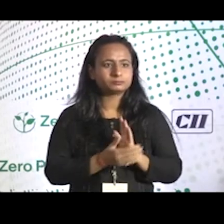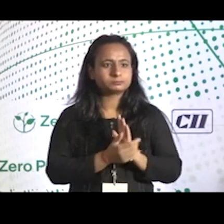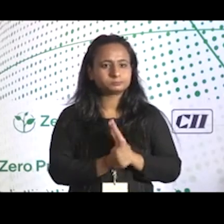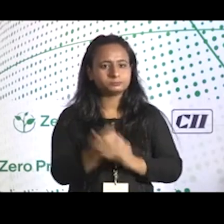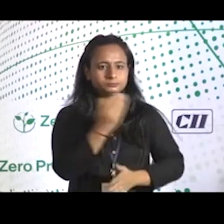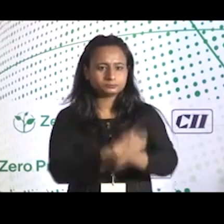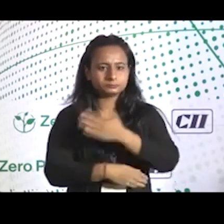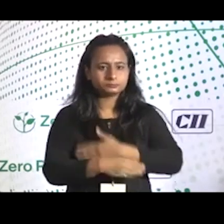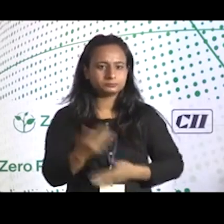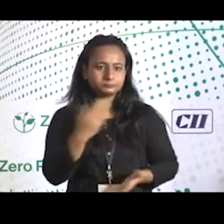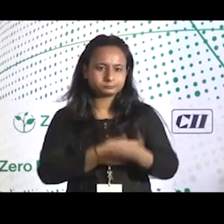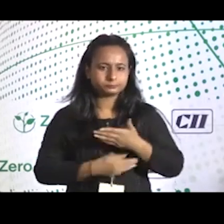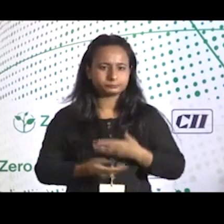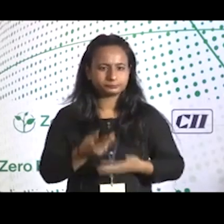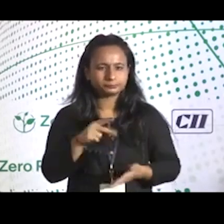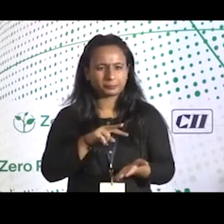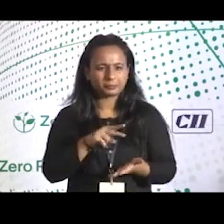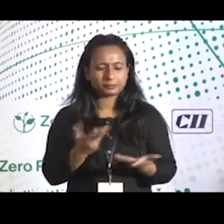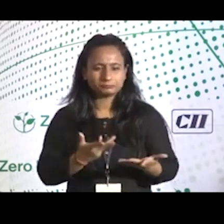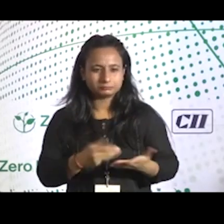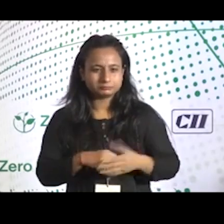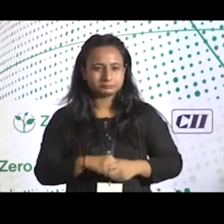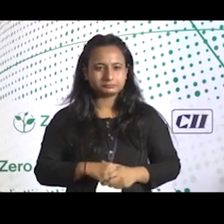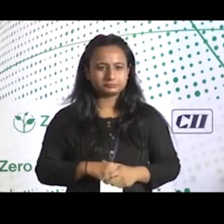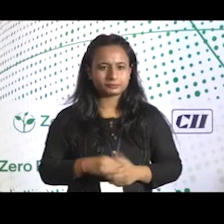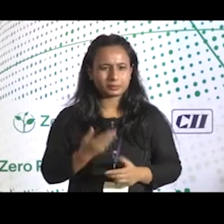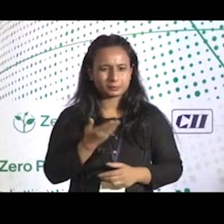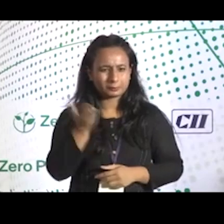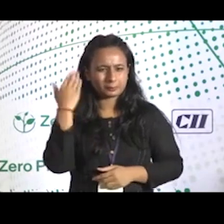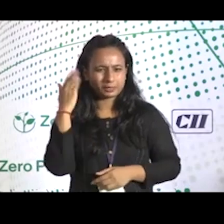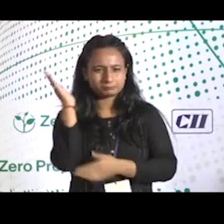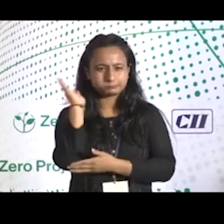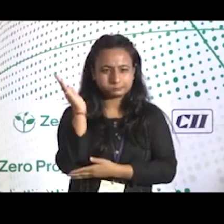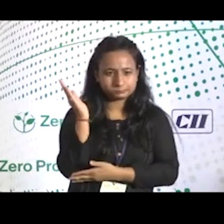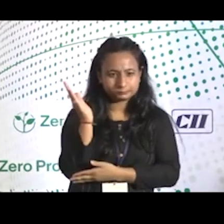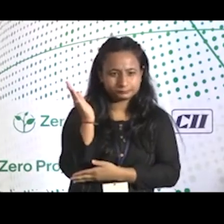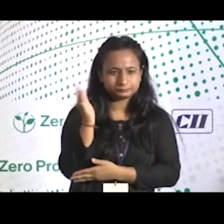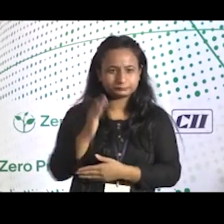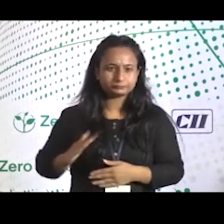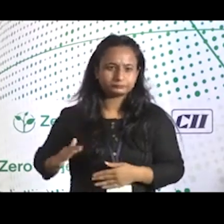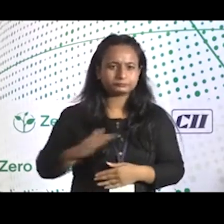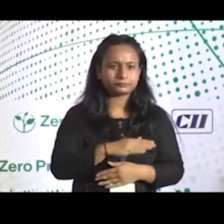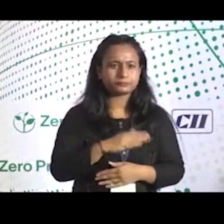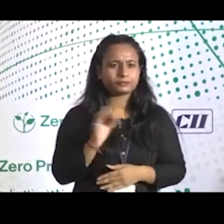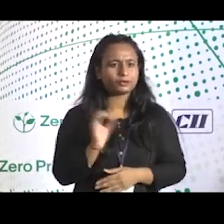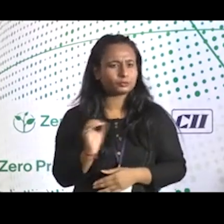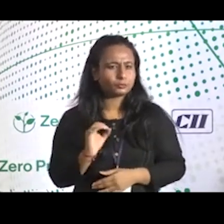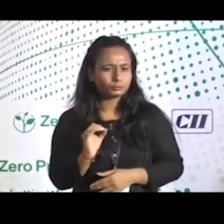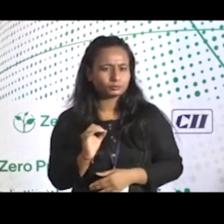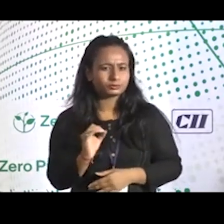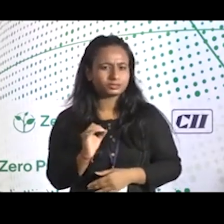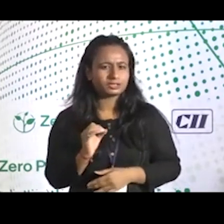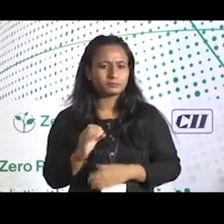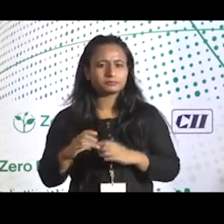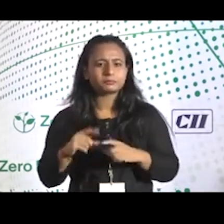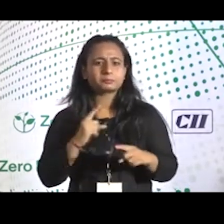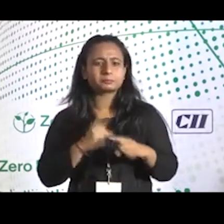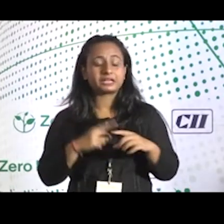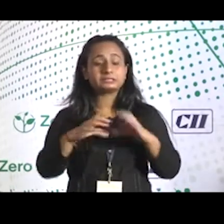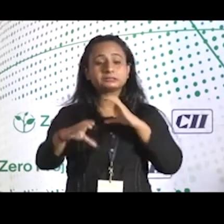As the previous speaker said, it's not about building ramps, but it's actually that communication that you do with people.